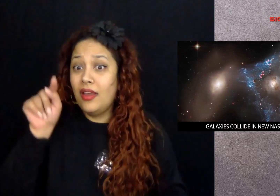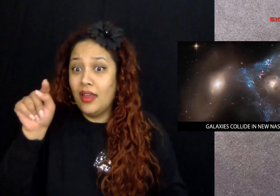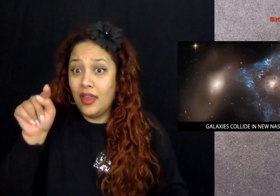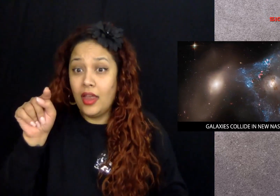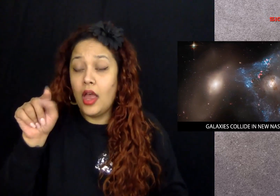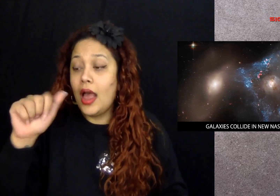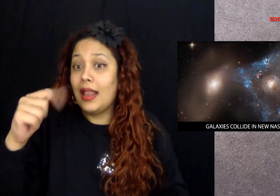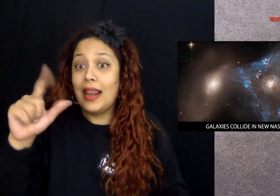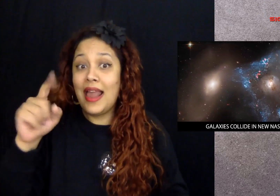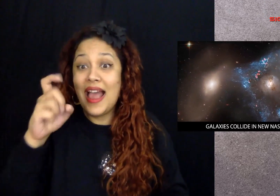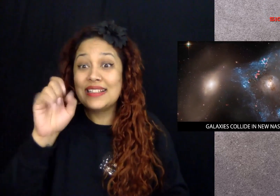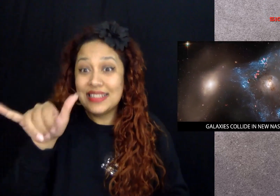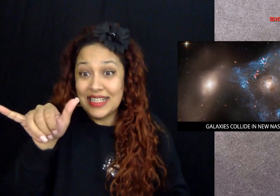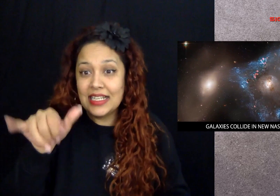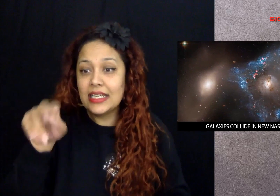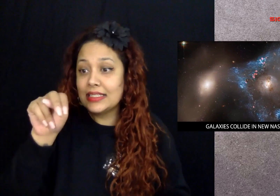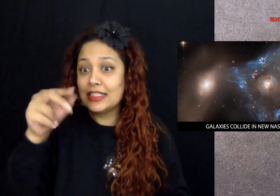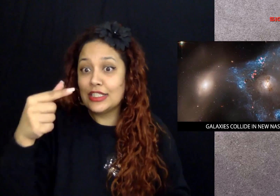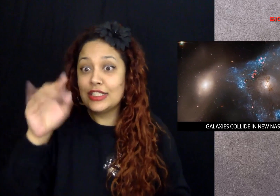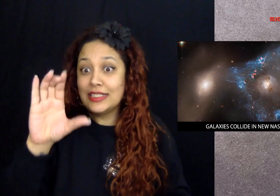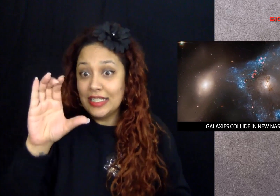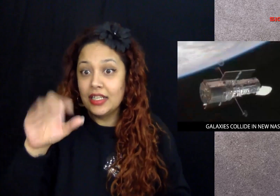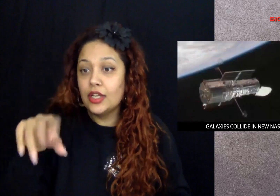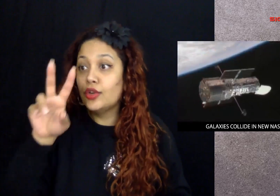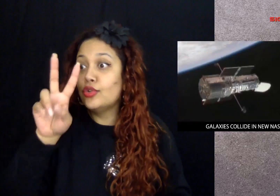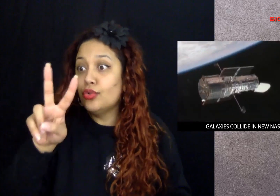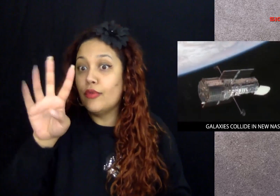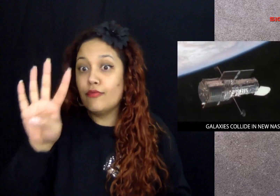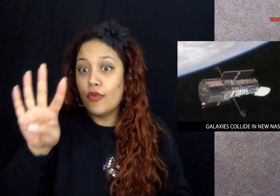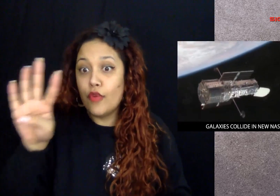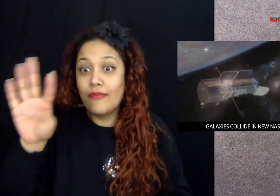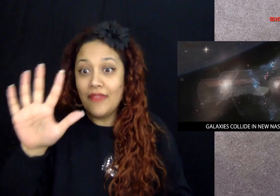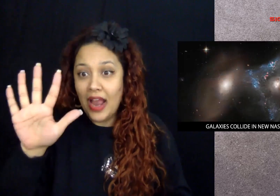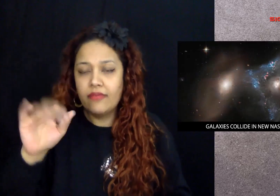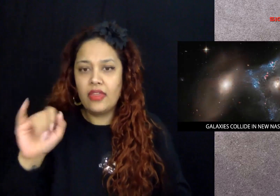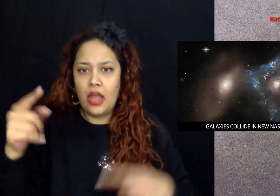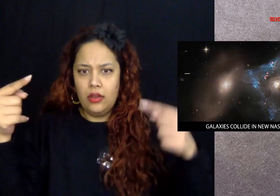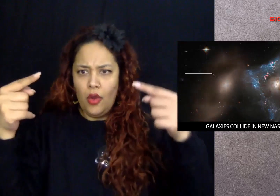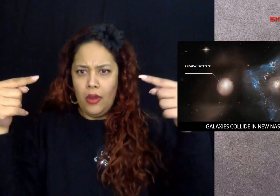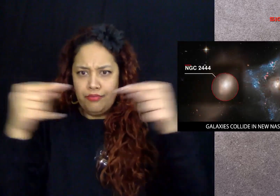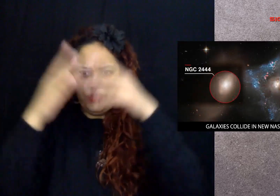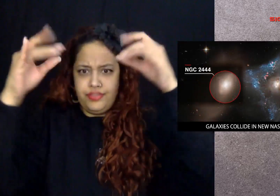the amazing image was captured by the Hubble space telescope showing galaxy